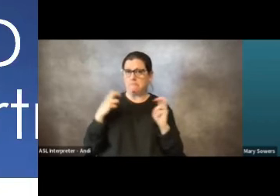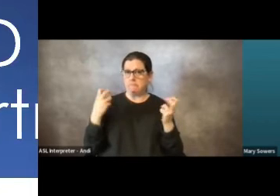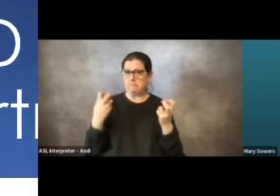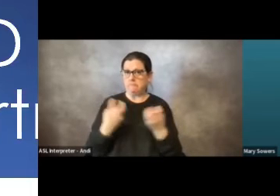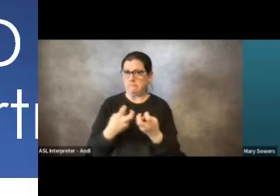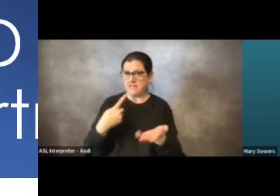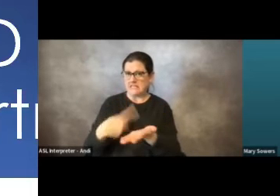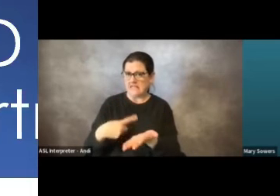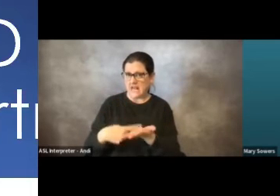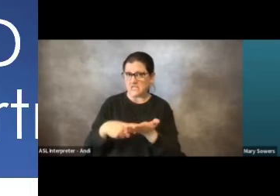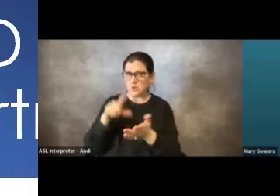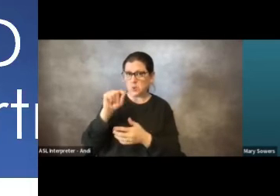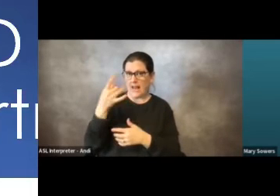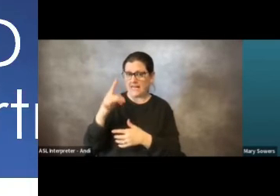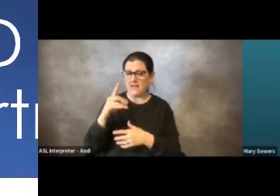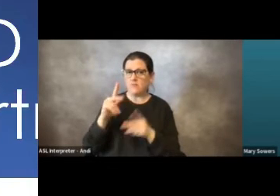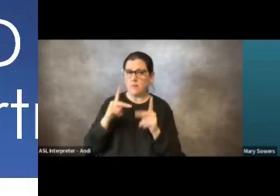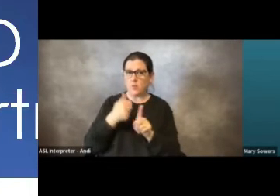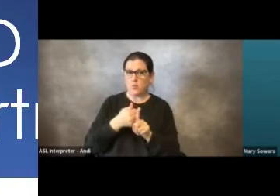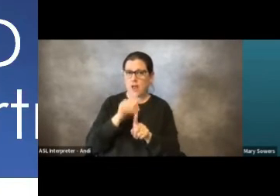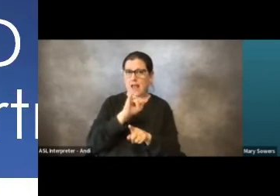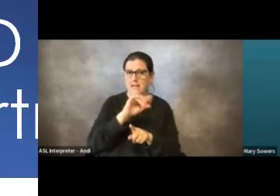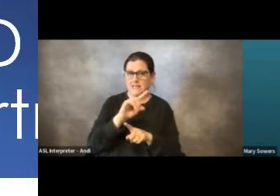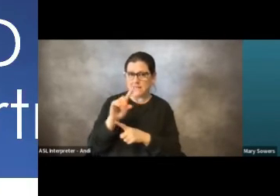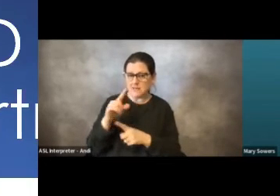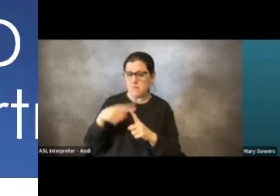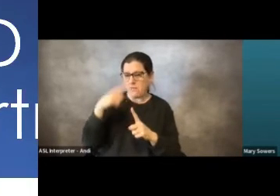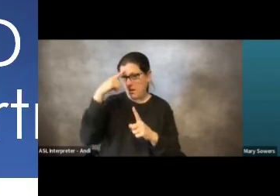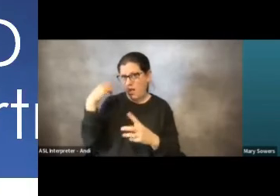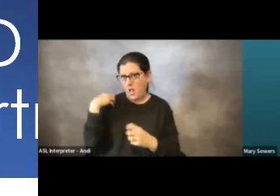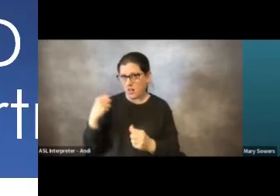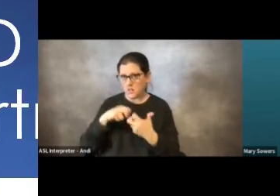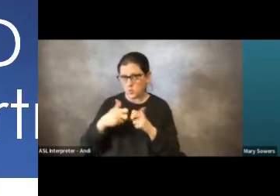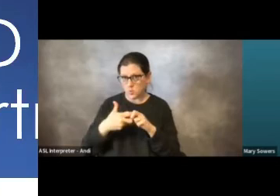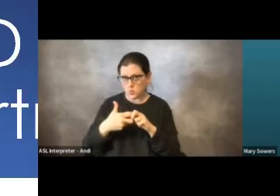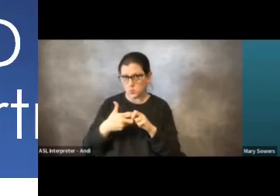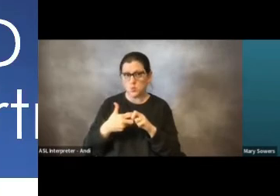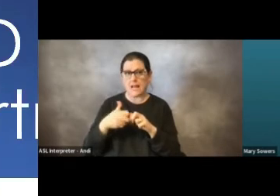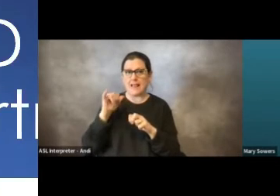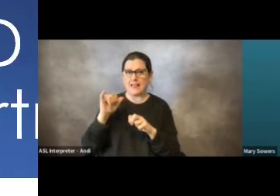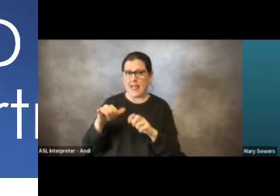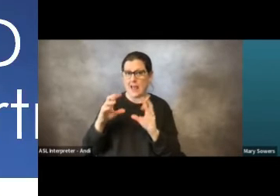around the issue of people with IDD and mental health conditions. And from that meeting, it just sparked an